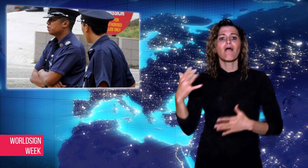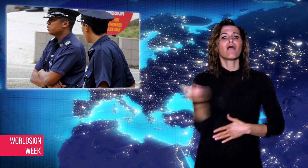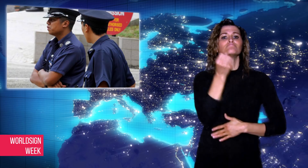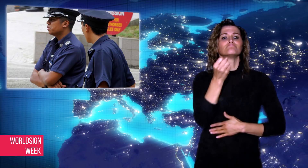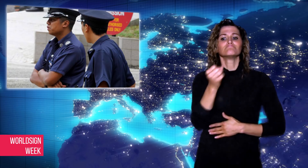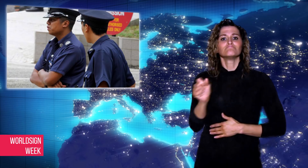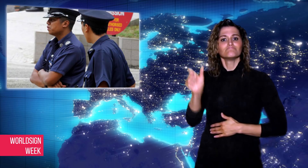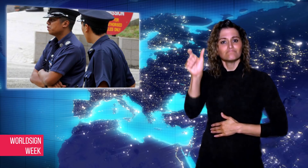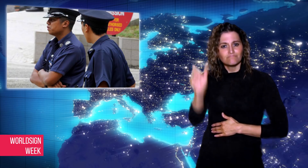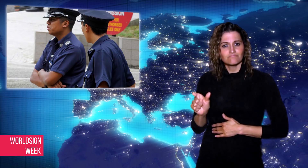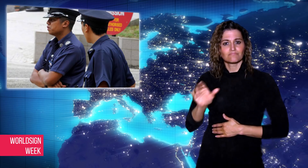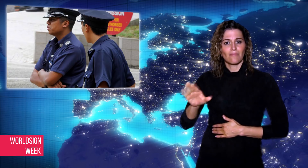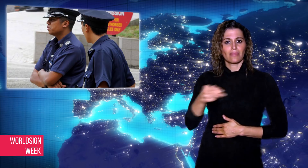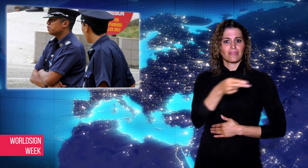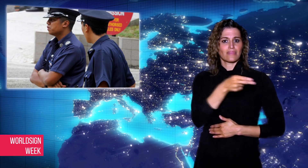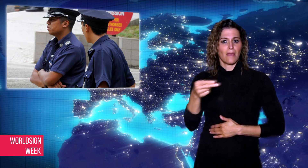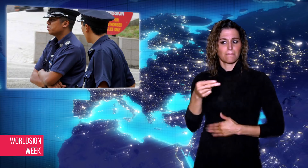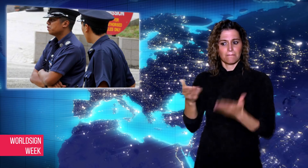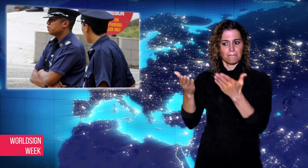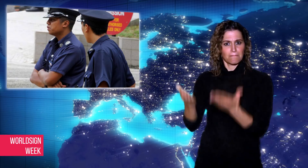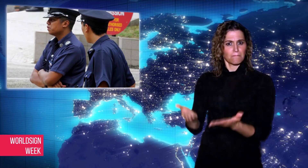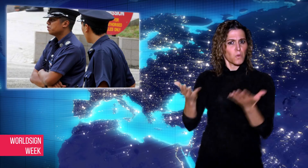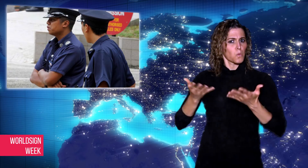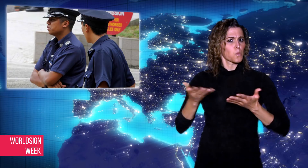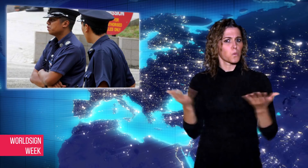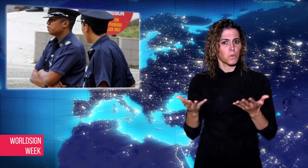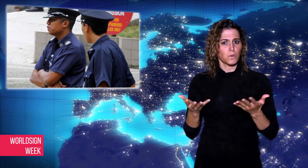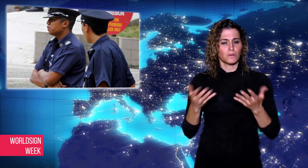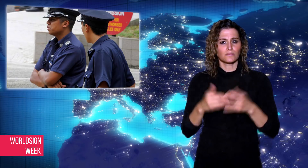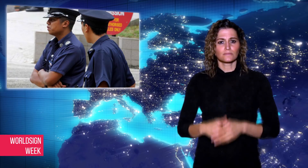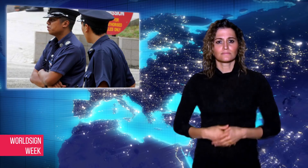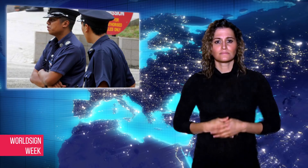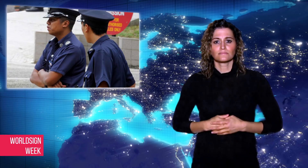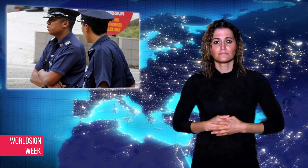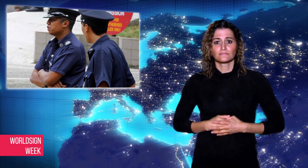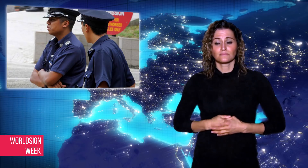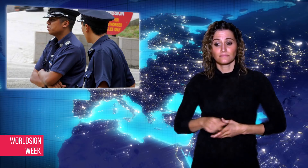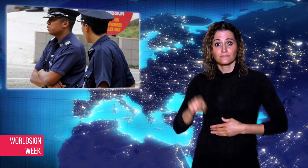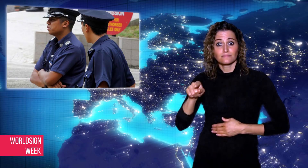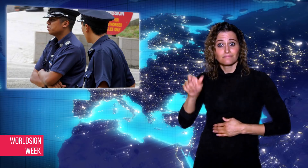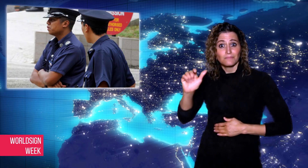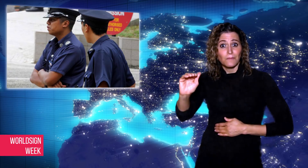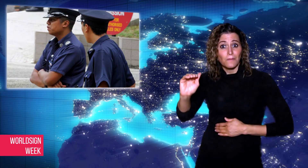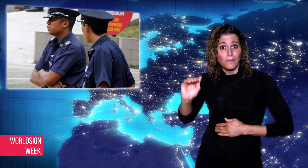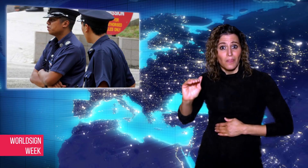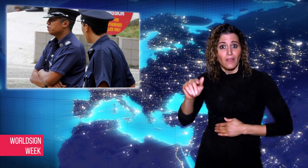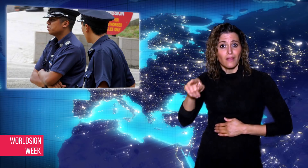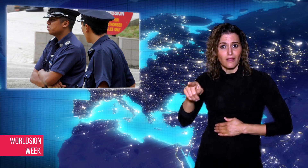Facebook. After a few weeks in